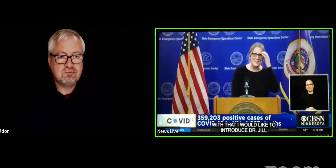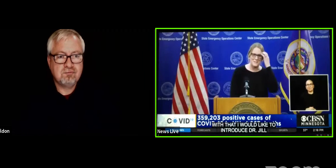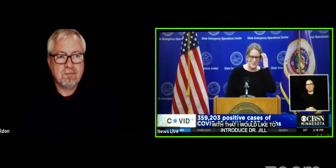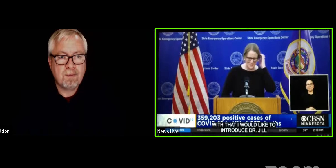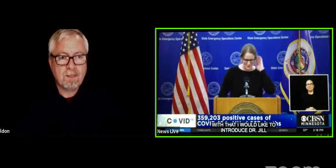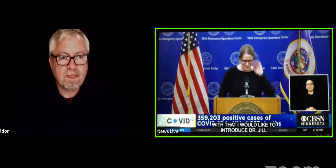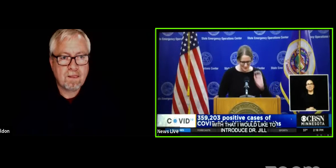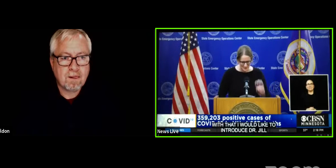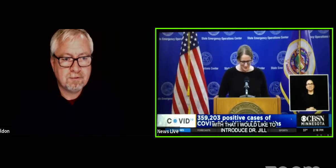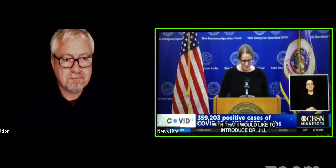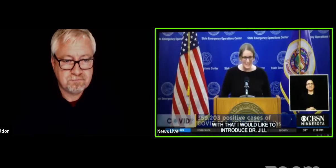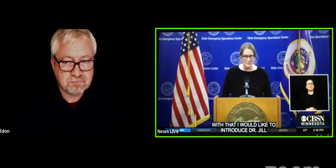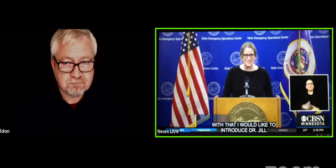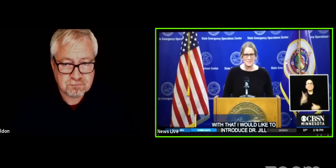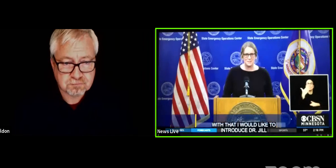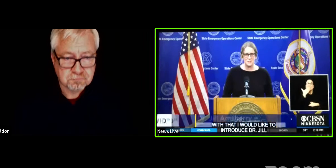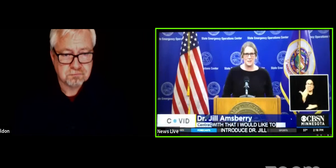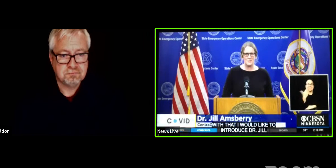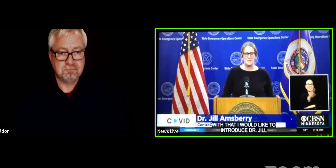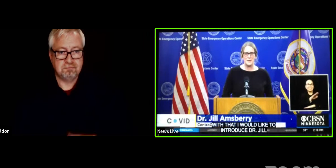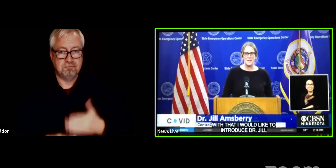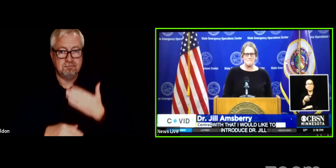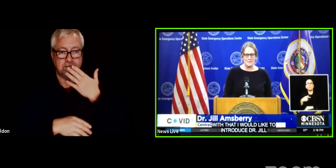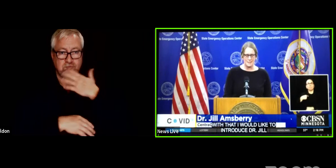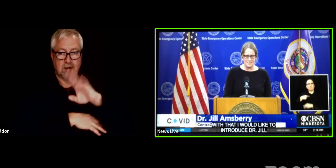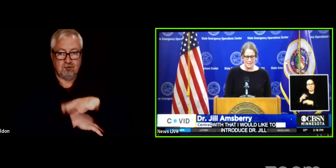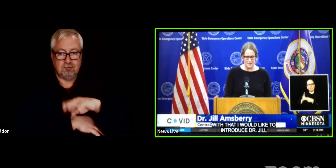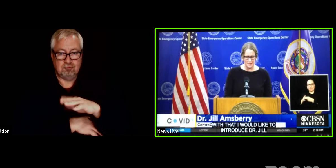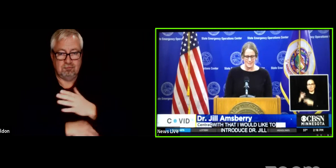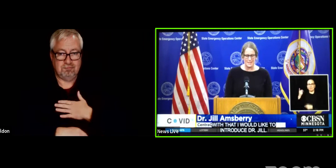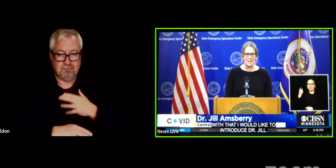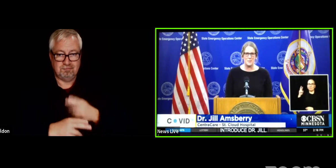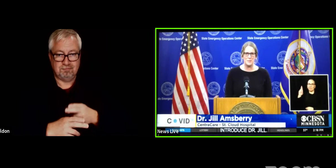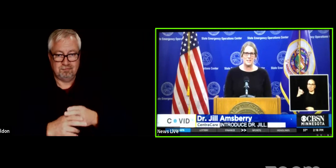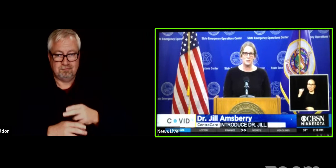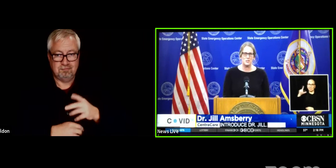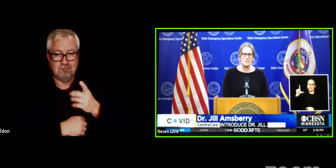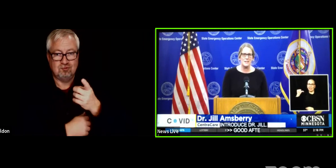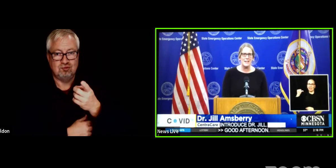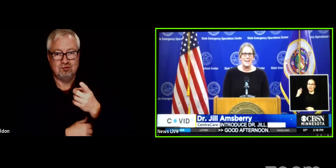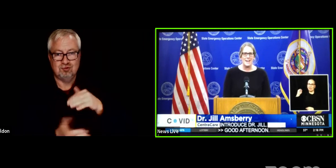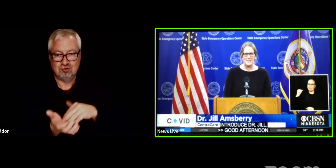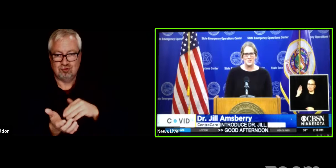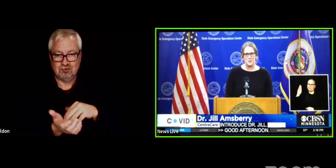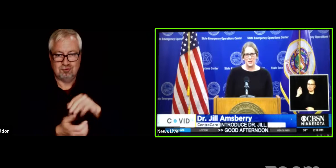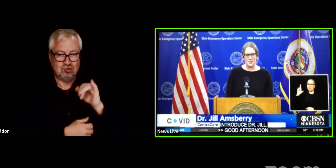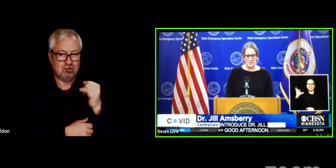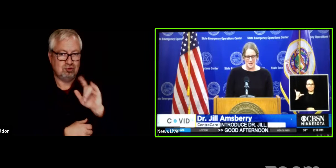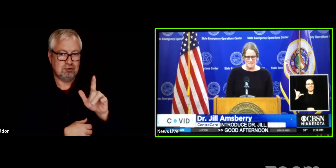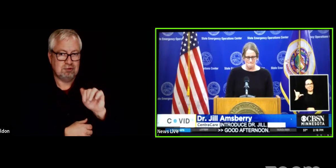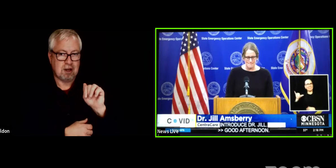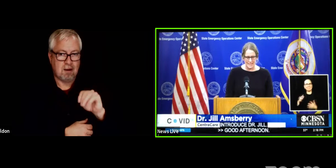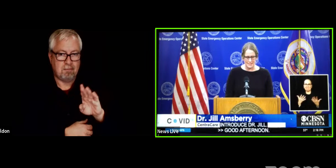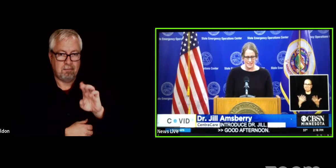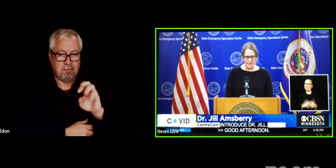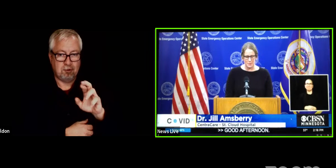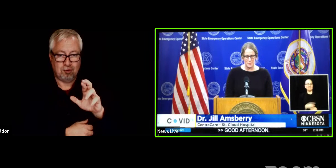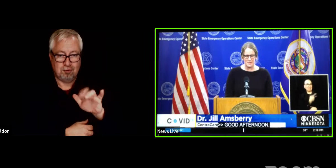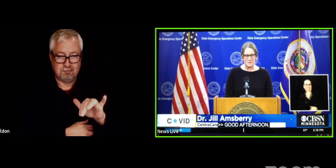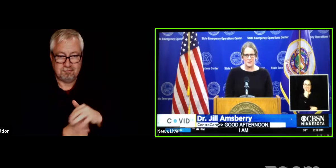JILL AMSBERRY, A PEDIATRICIAN AT CHILDREN'S CARE IN St. CLOUD,